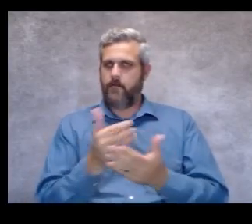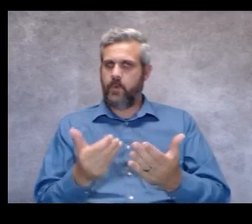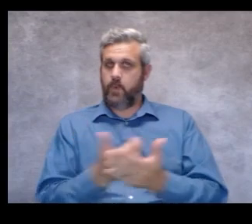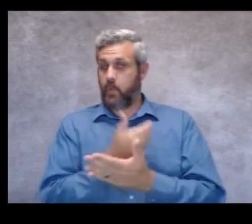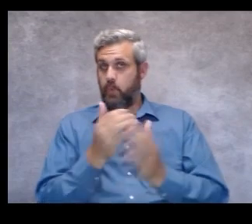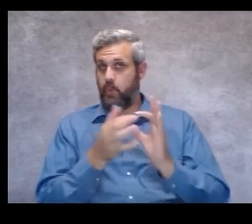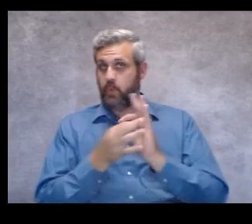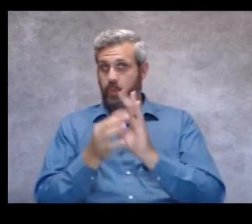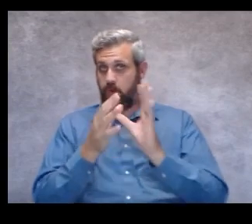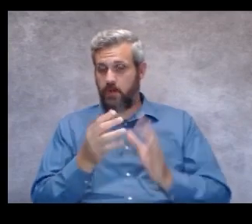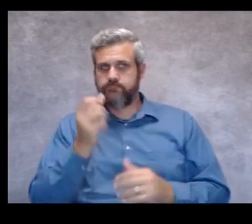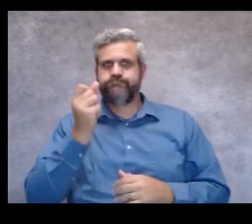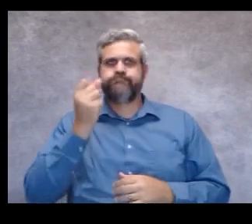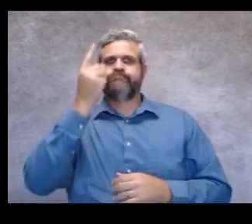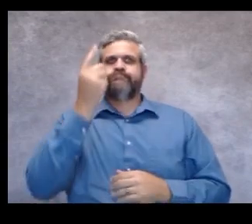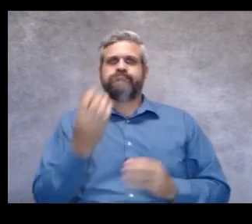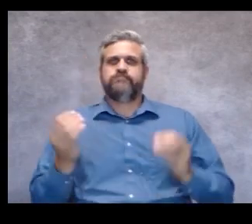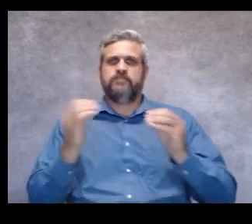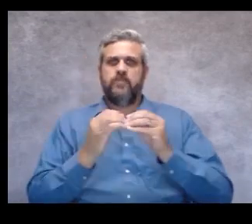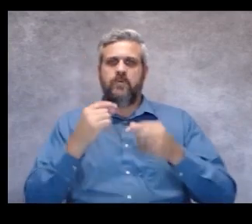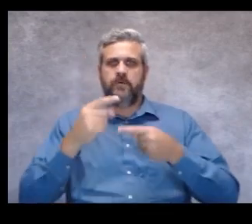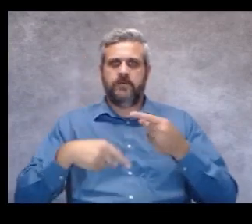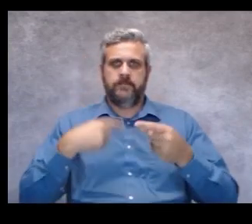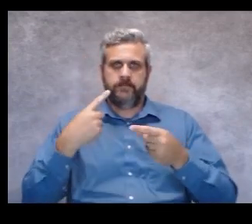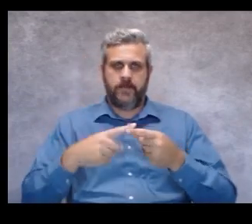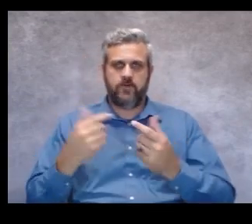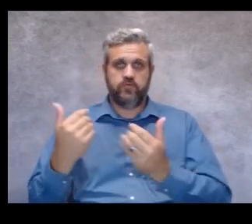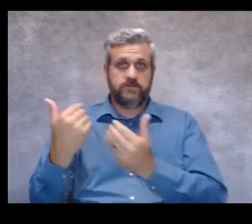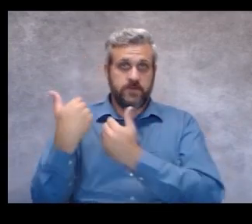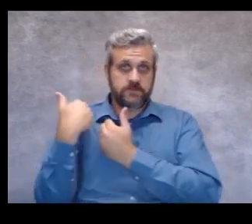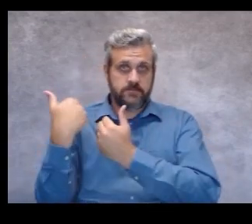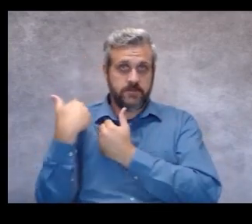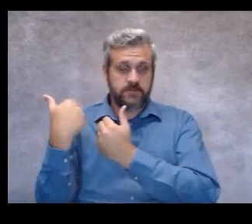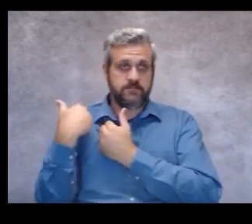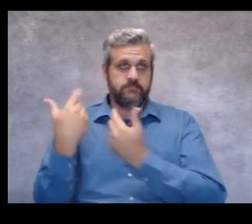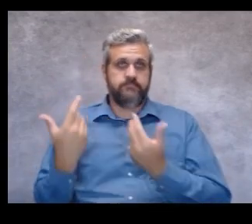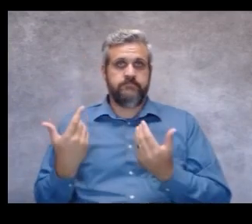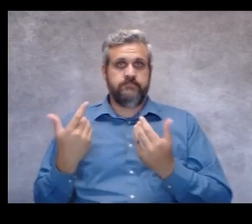new GT coordinators understand more about uh their responsibilities and the